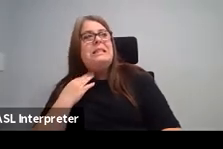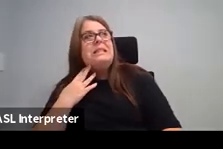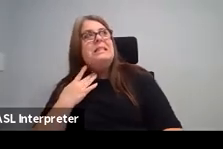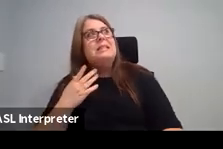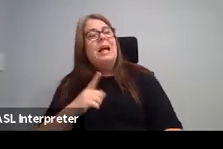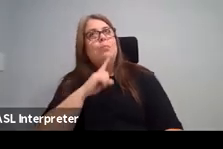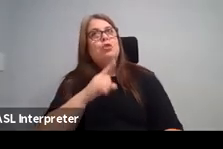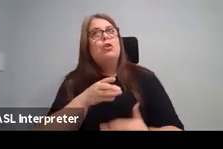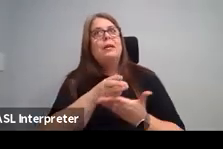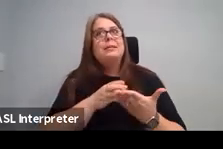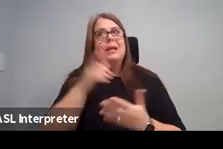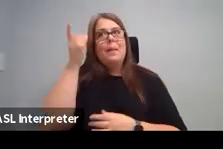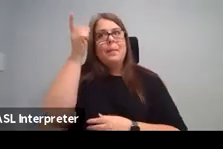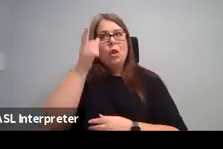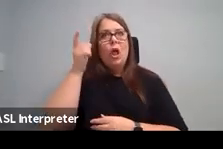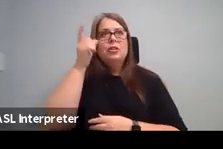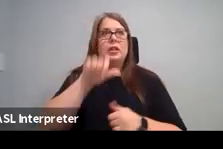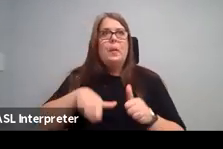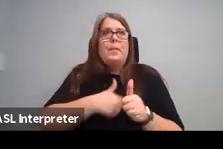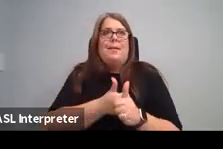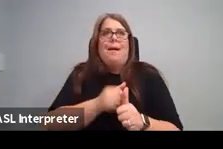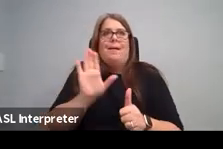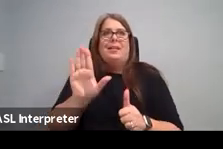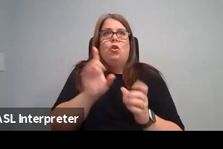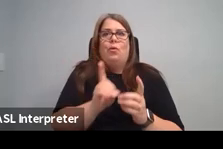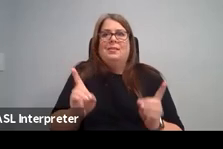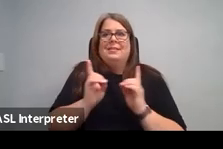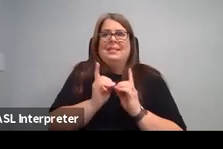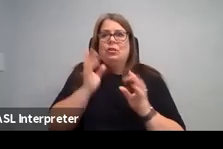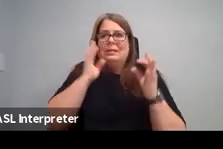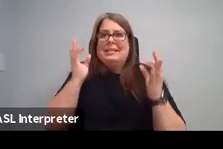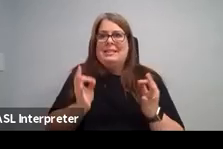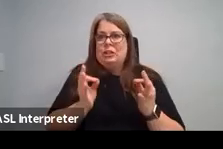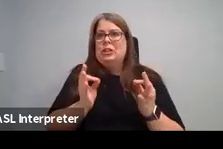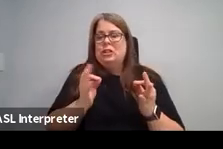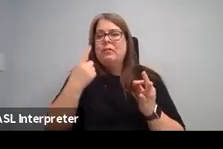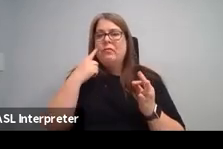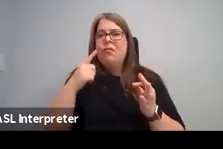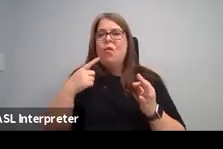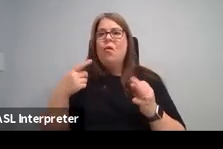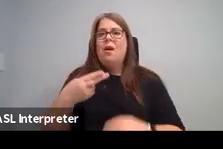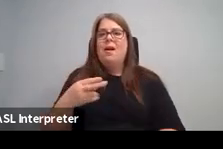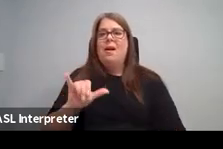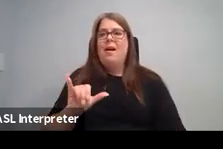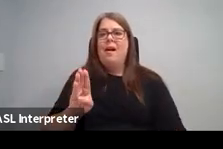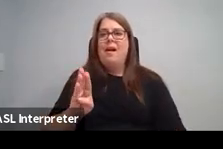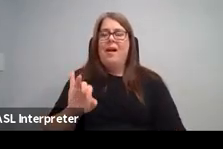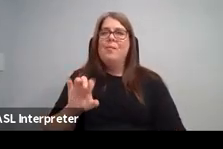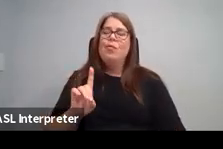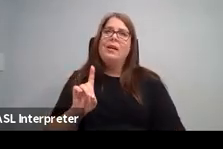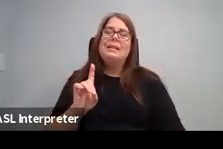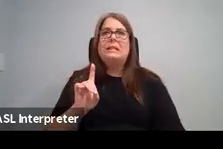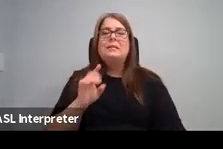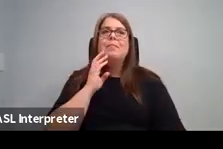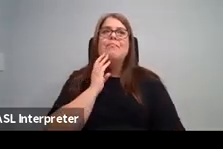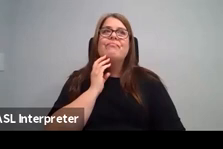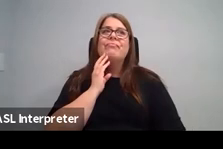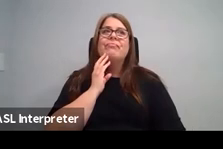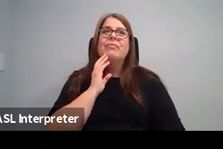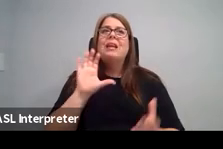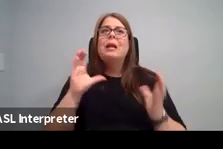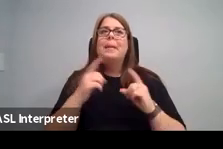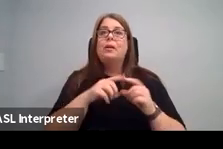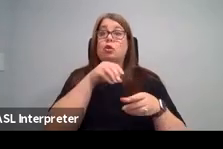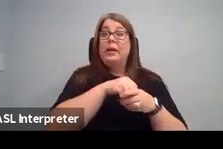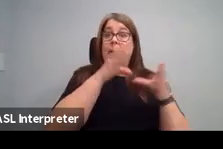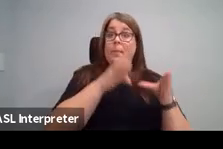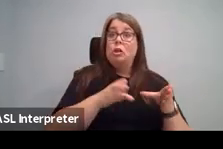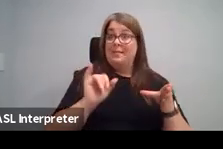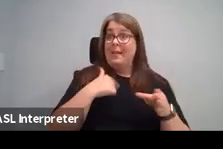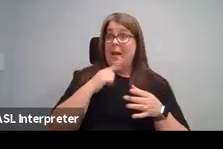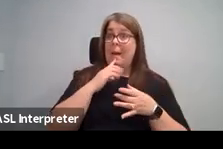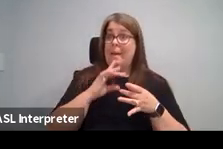Allison Frenzel : The decision that your district made for that in terms of hybrid and in person. I mean, I like I mentioned, when I read my classroom. It was a blended learning classroom.